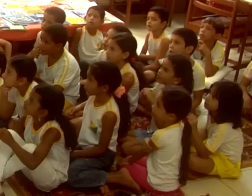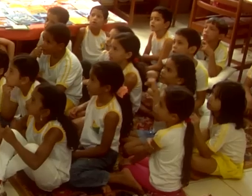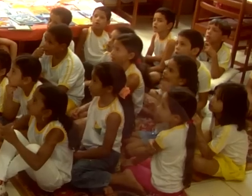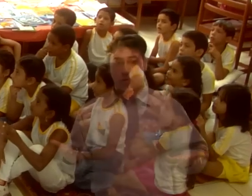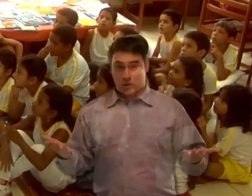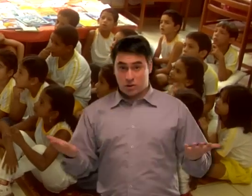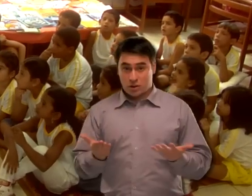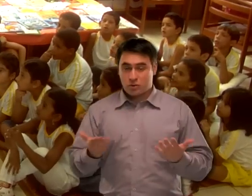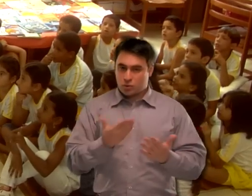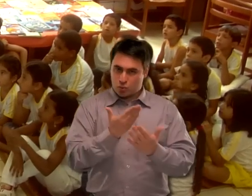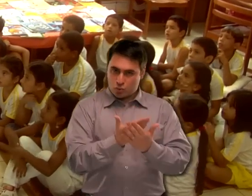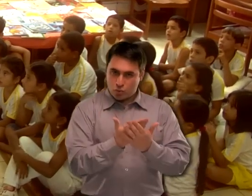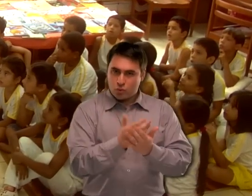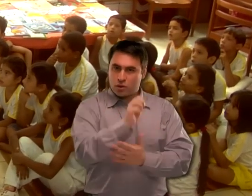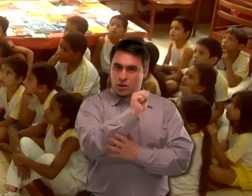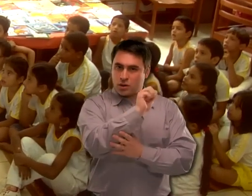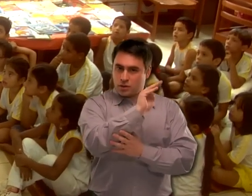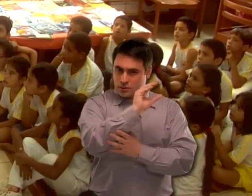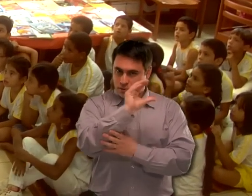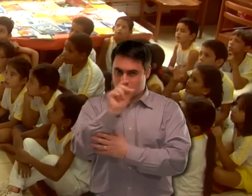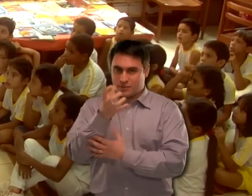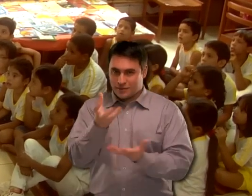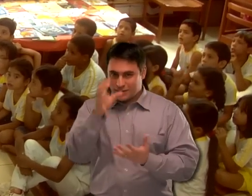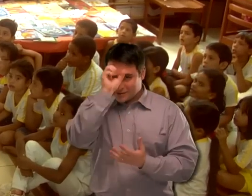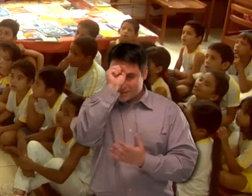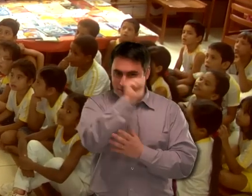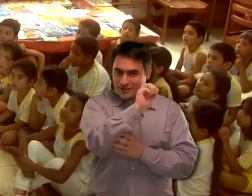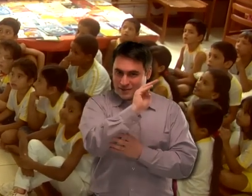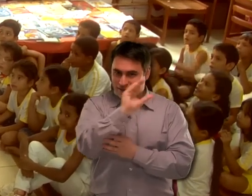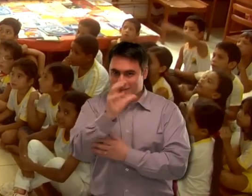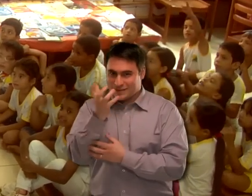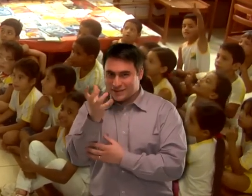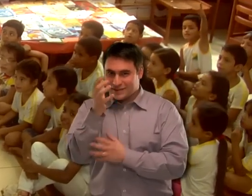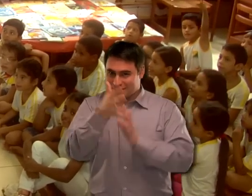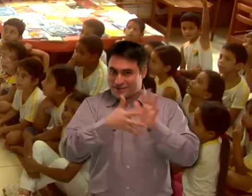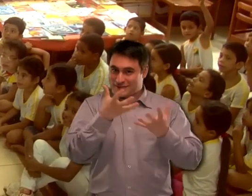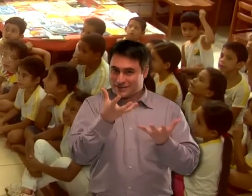Now we will study the alphabet. Do you want to learn the alphabet, in Brazilian Sign Language? YES.